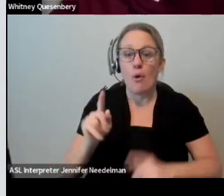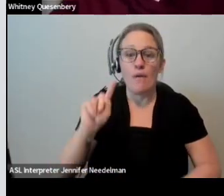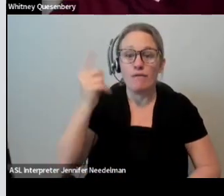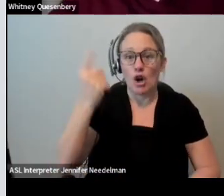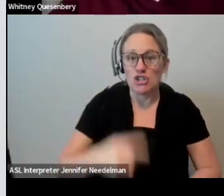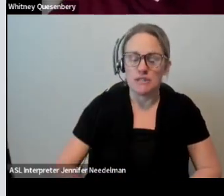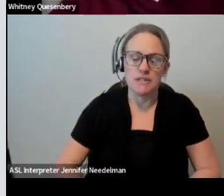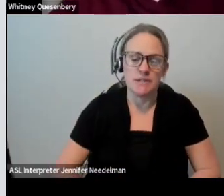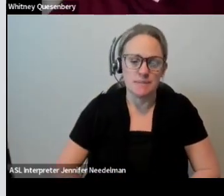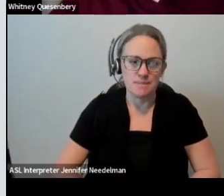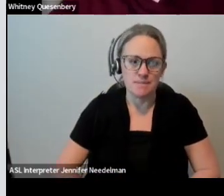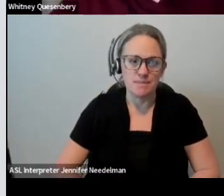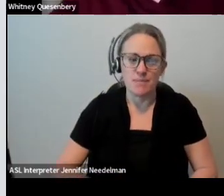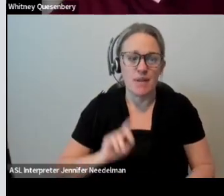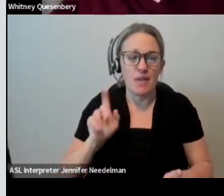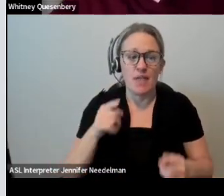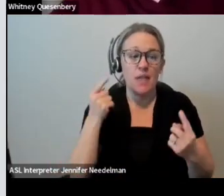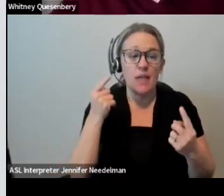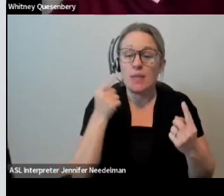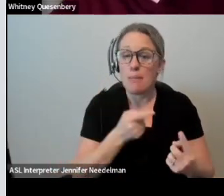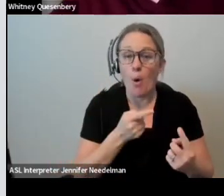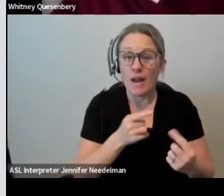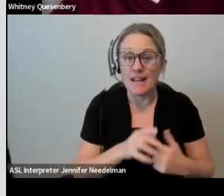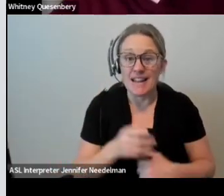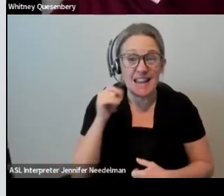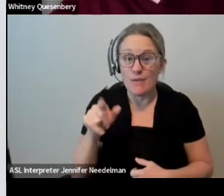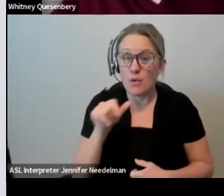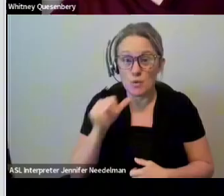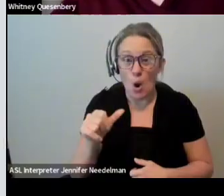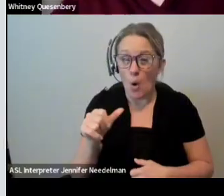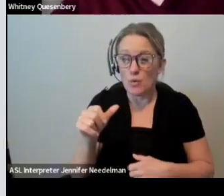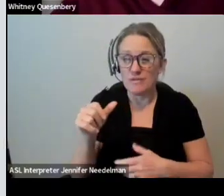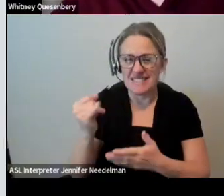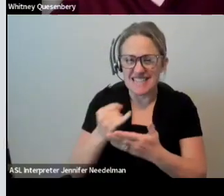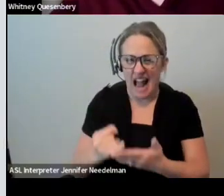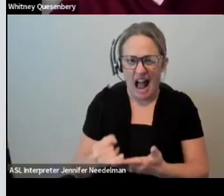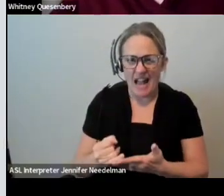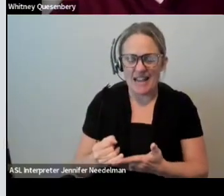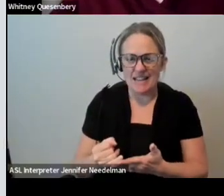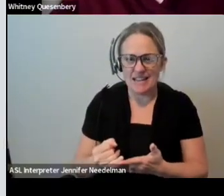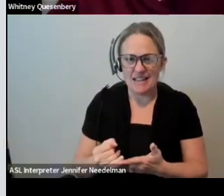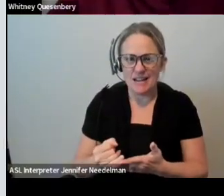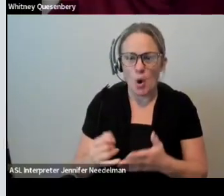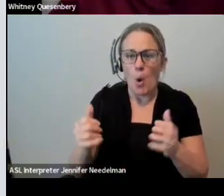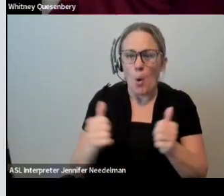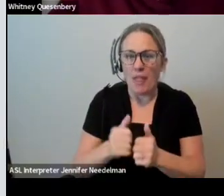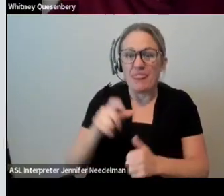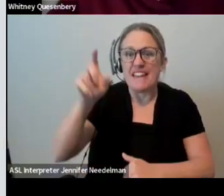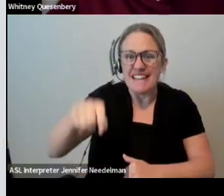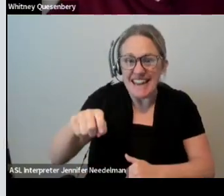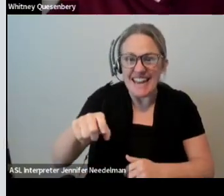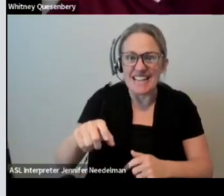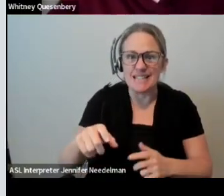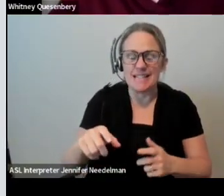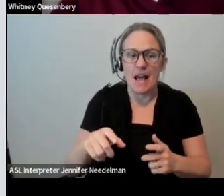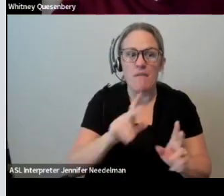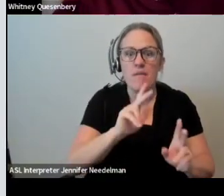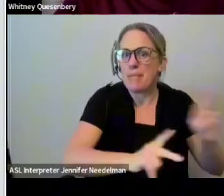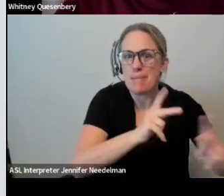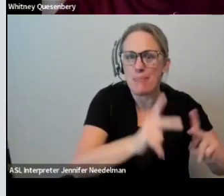The point here is that if you are not designing with the needs of the audience in mind, you're designing for yourself because inevitably